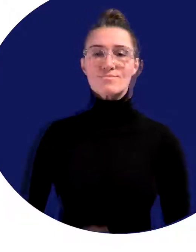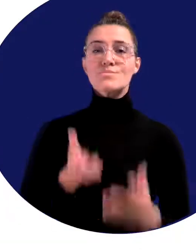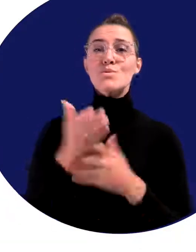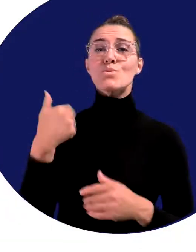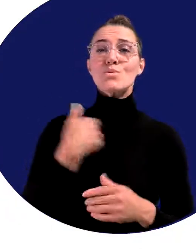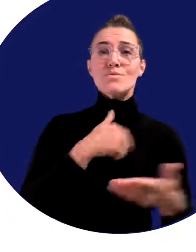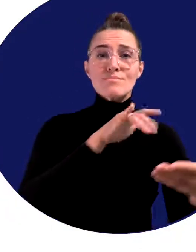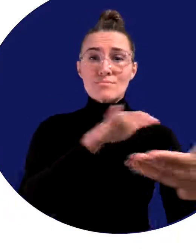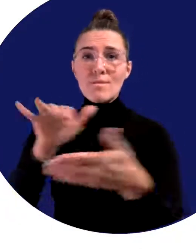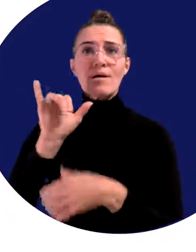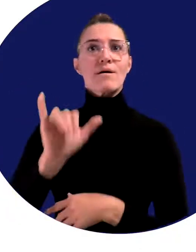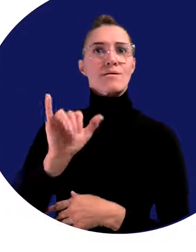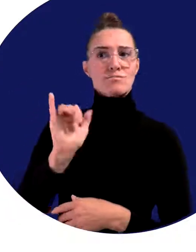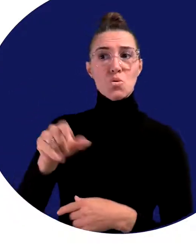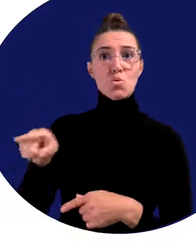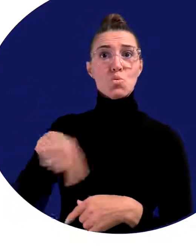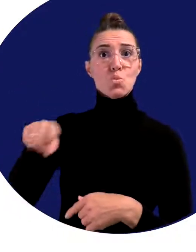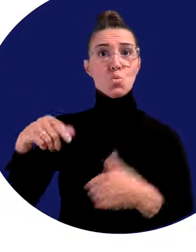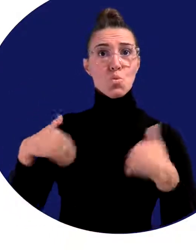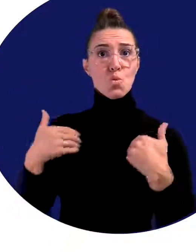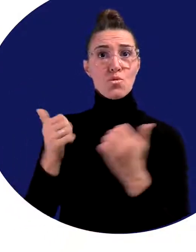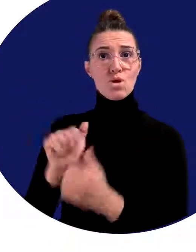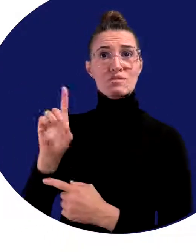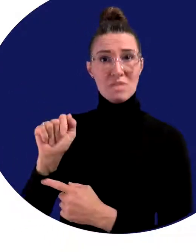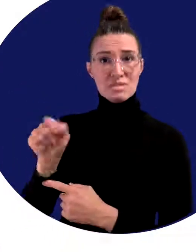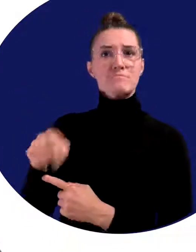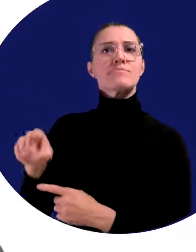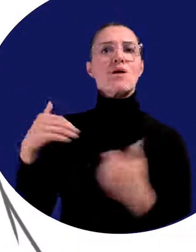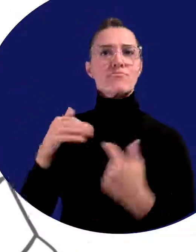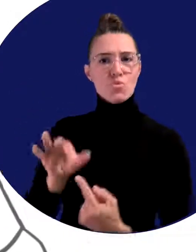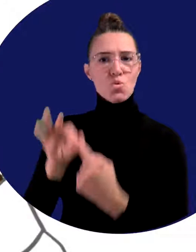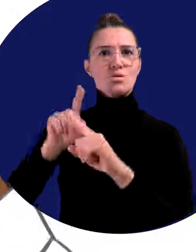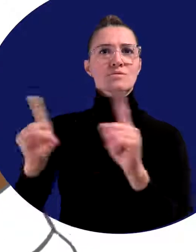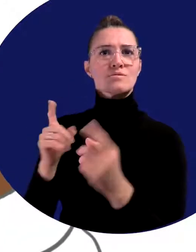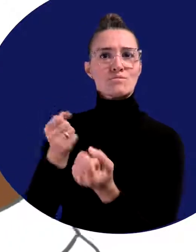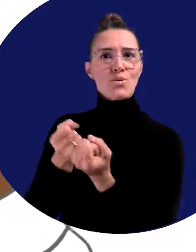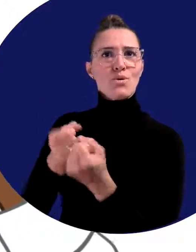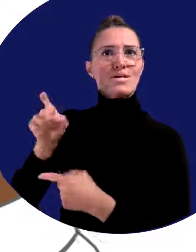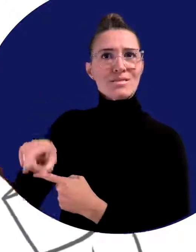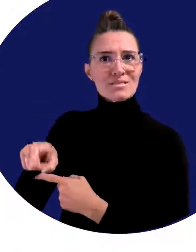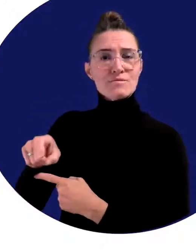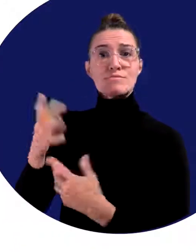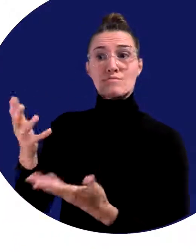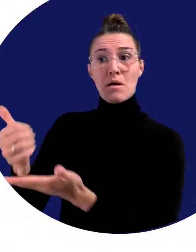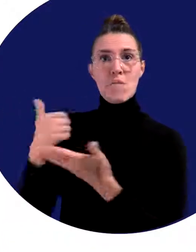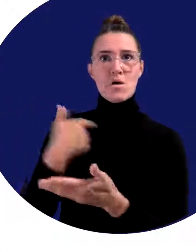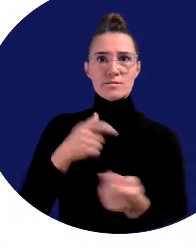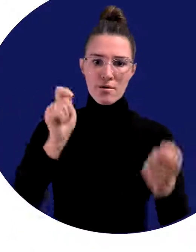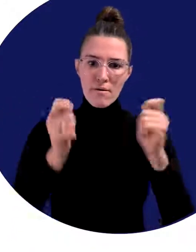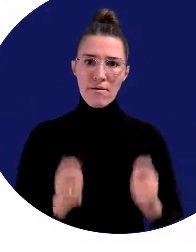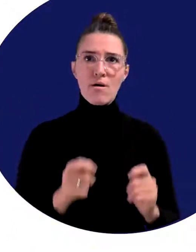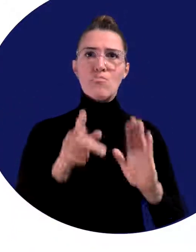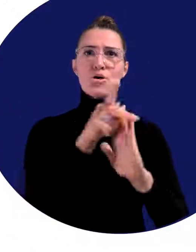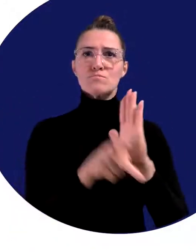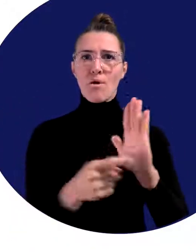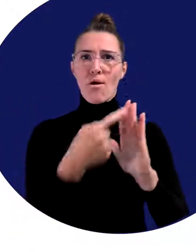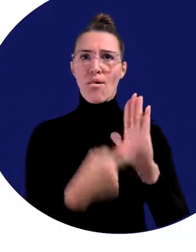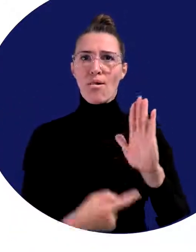Through our research, we learned that youth with disabilities have unique support needs. This helped us define a set of principles for supporting